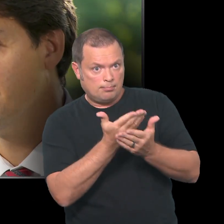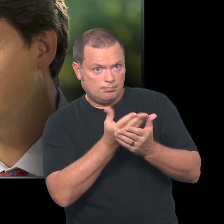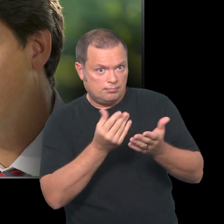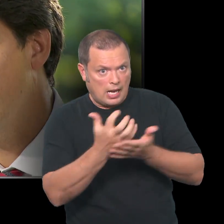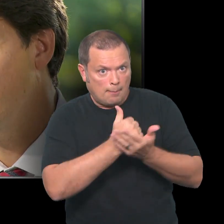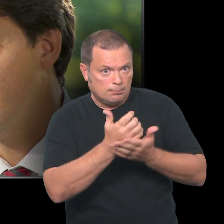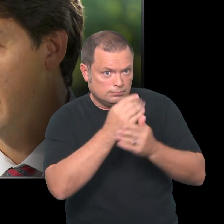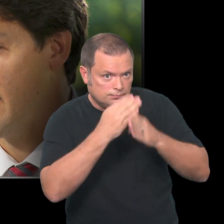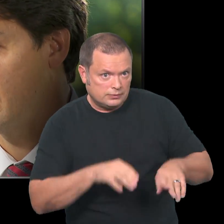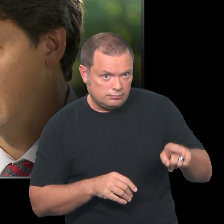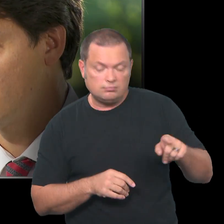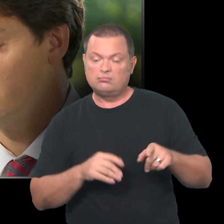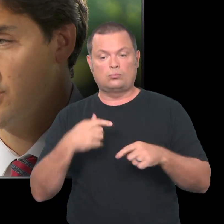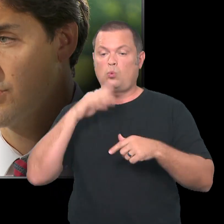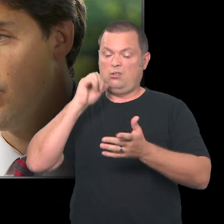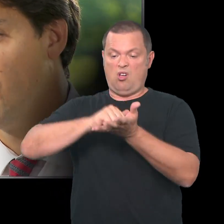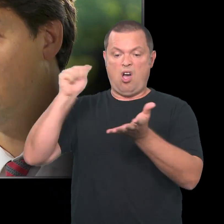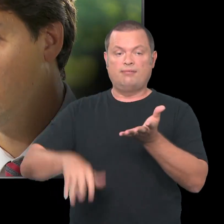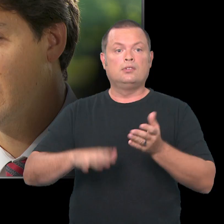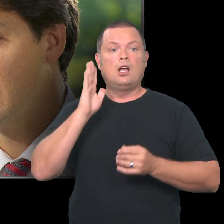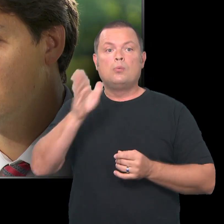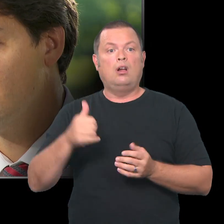income splitting. We are committed to repealing it.